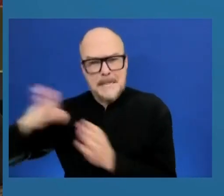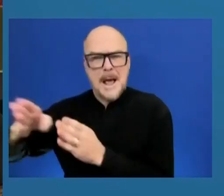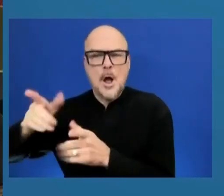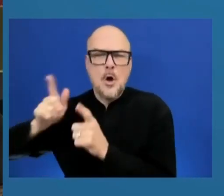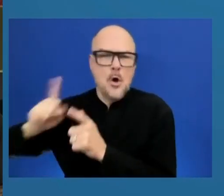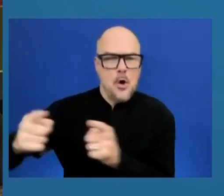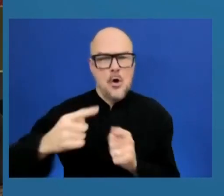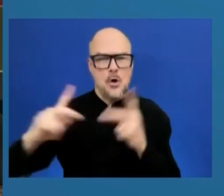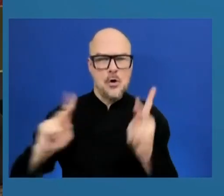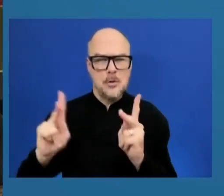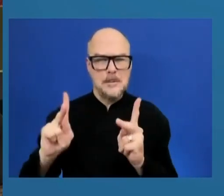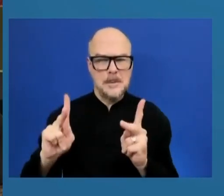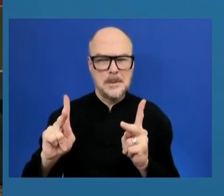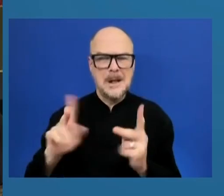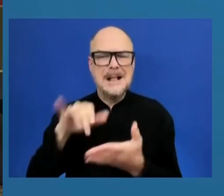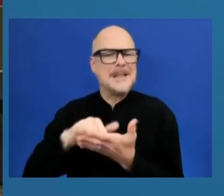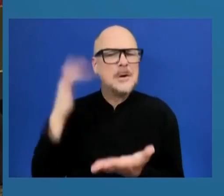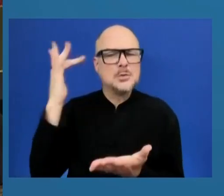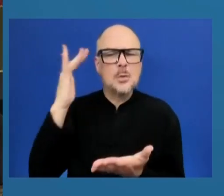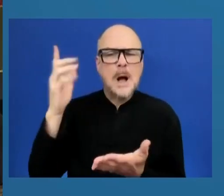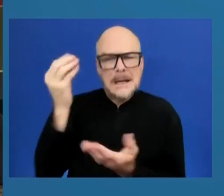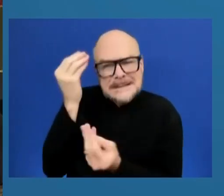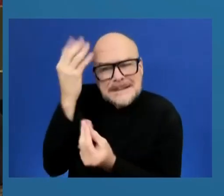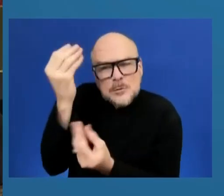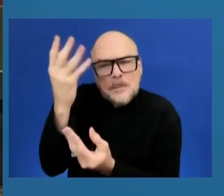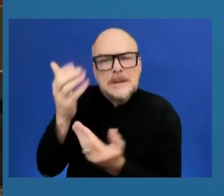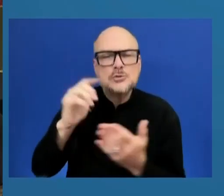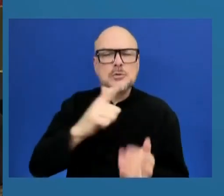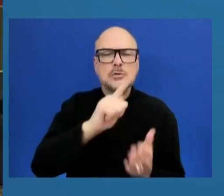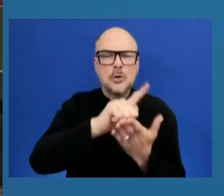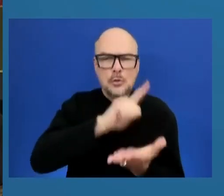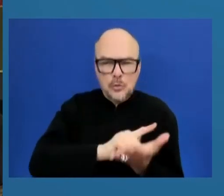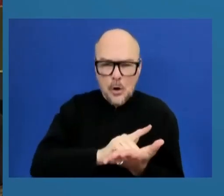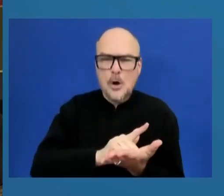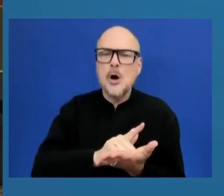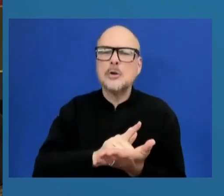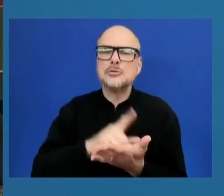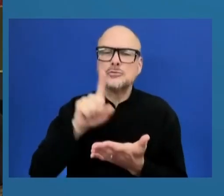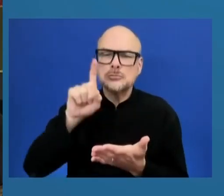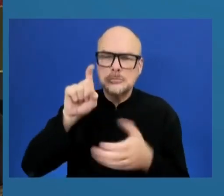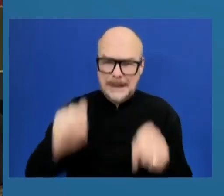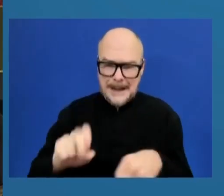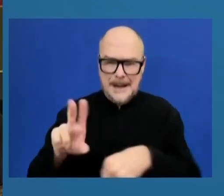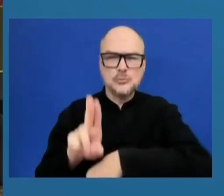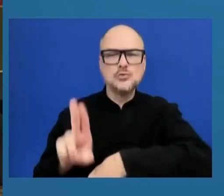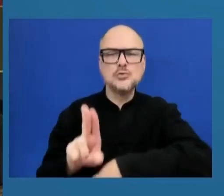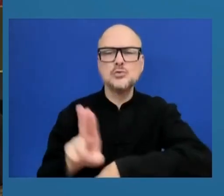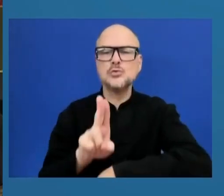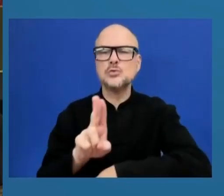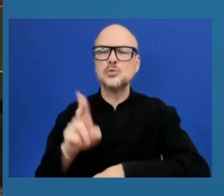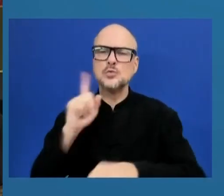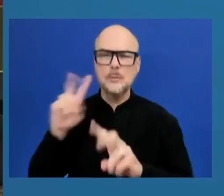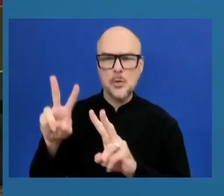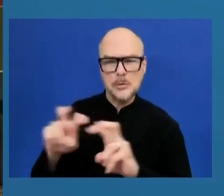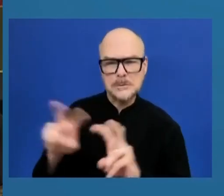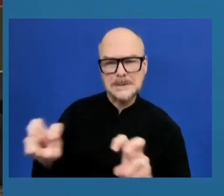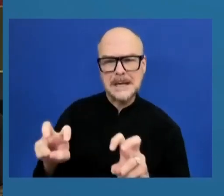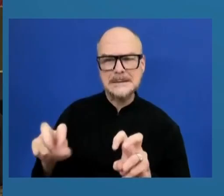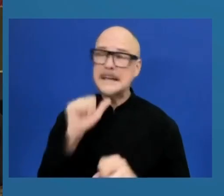We think it's information that our law enforcement should have at hand. To assess, uh, and not just assess but preferably